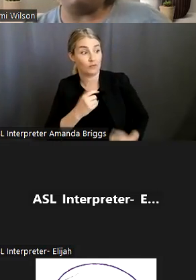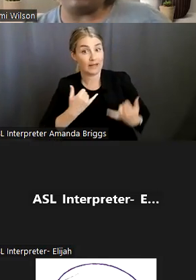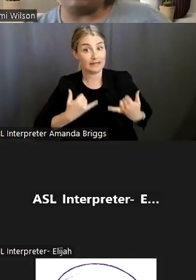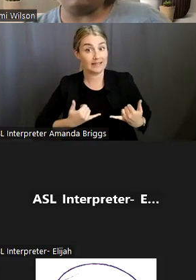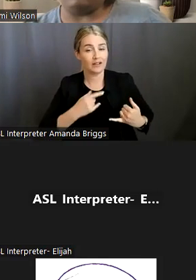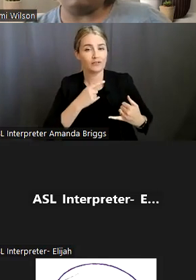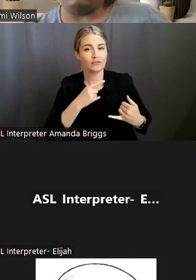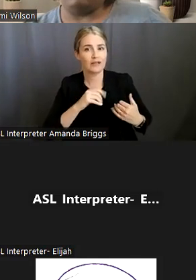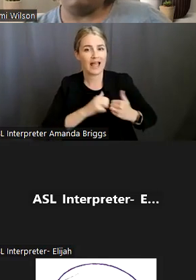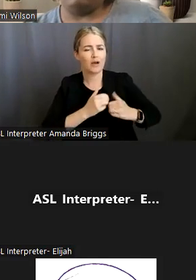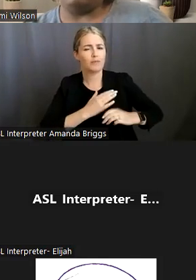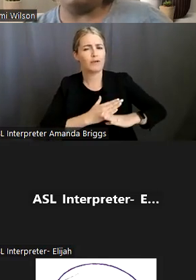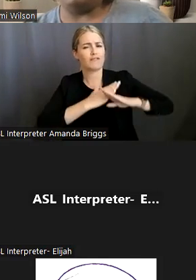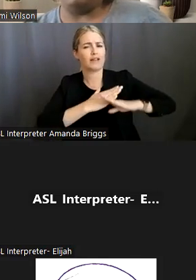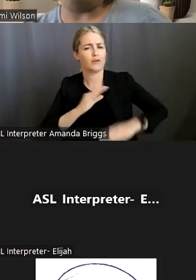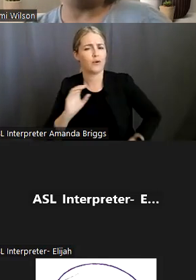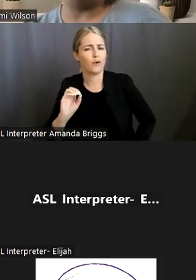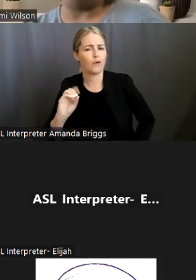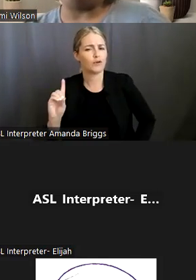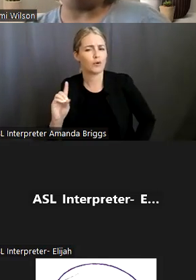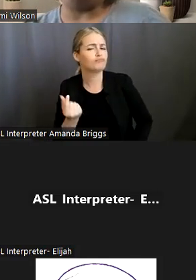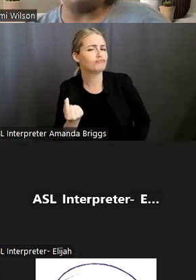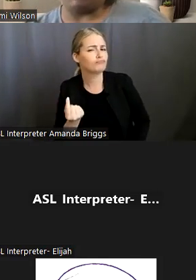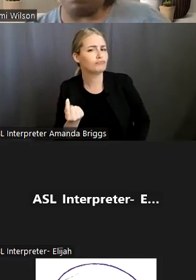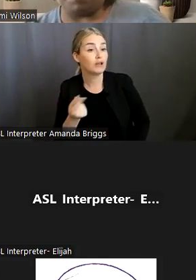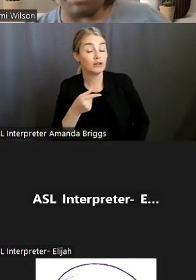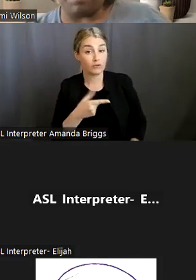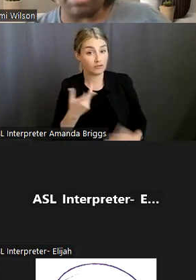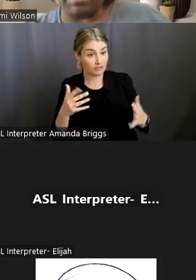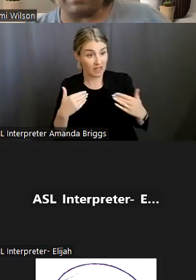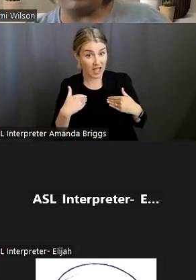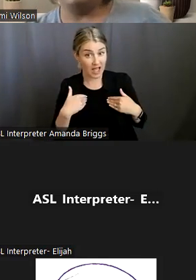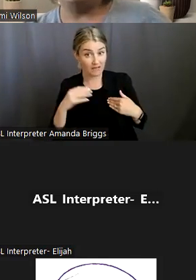overdose? Does she already have an overdose prevention plan?